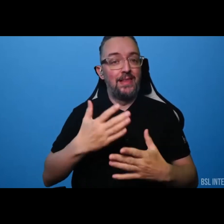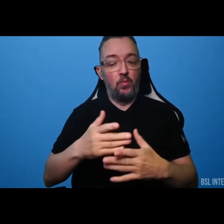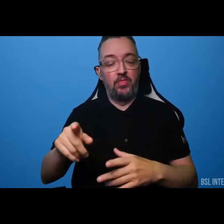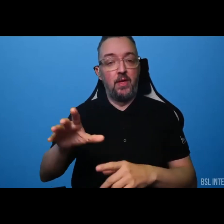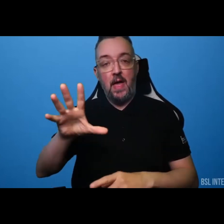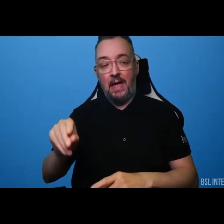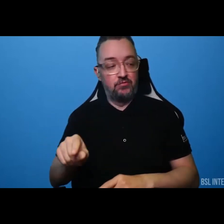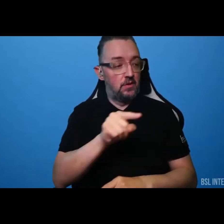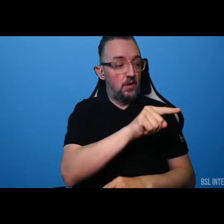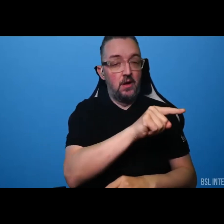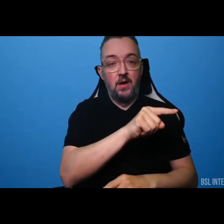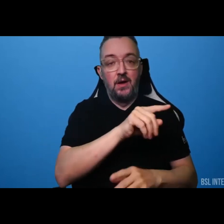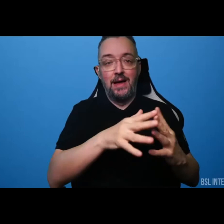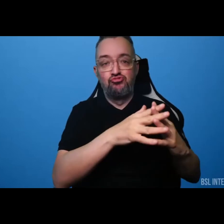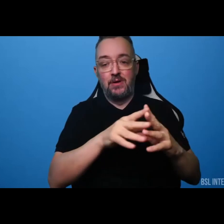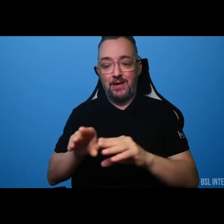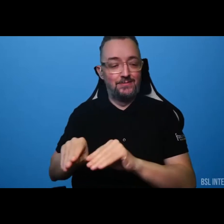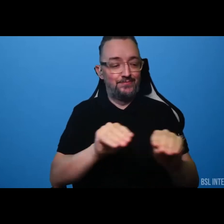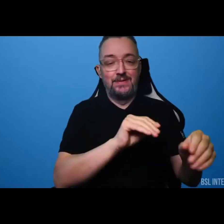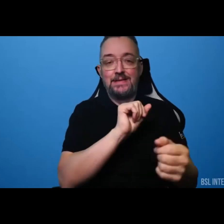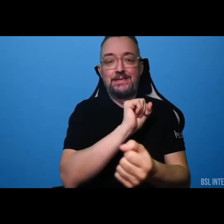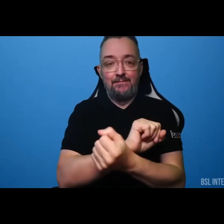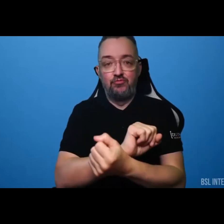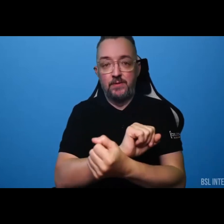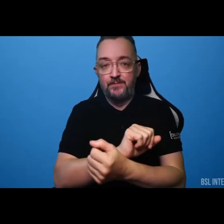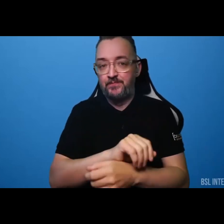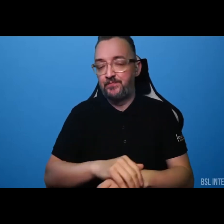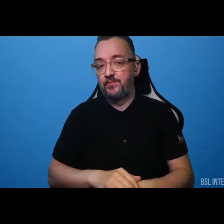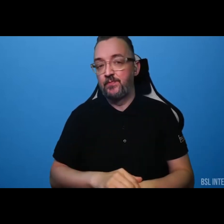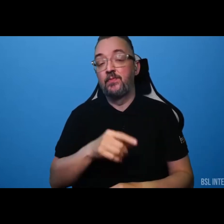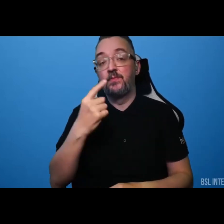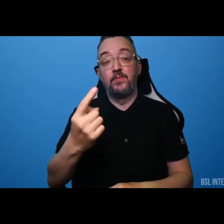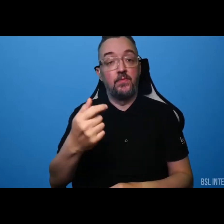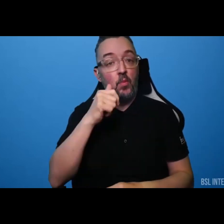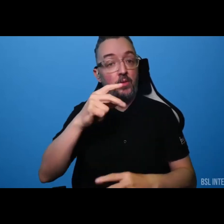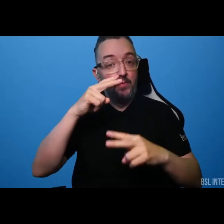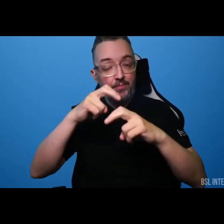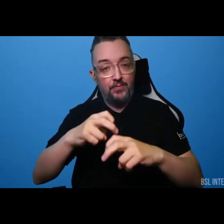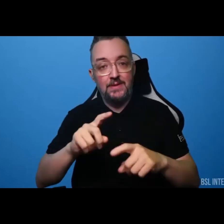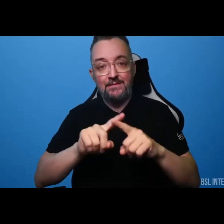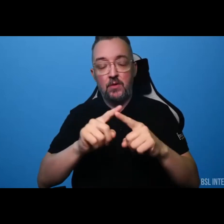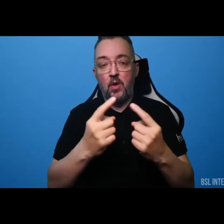to fully see what's always been available. So he's going to be looking at some objects in our